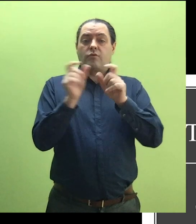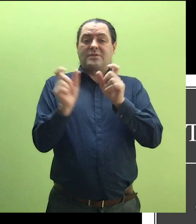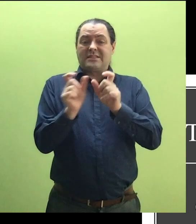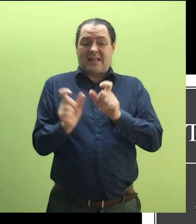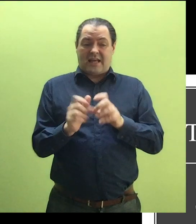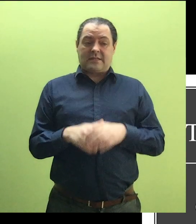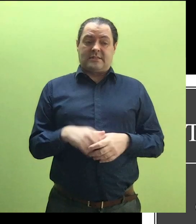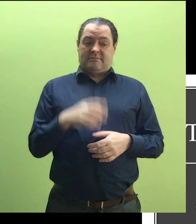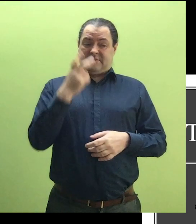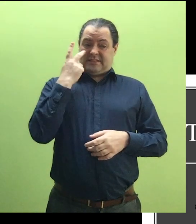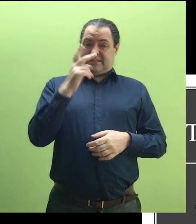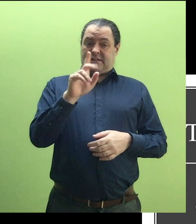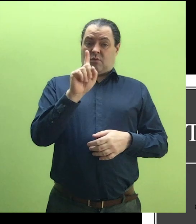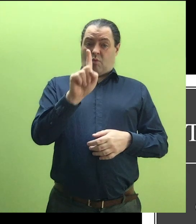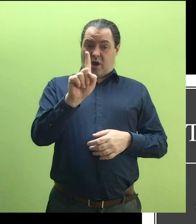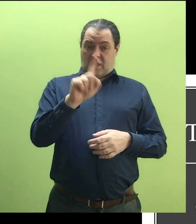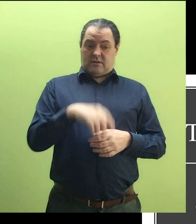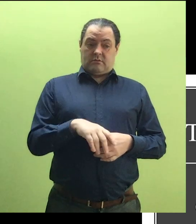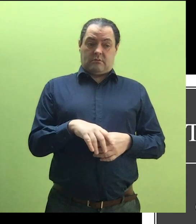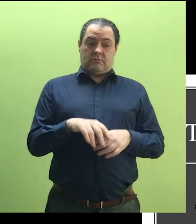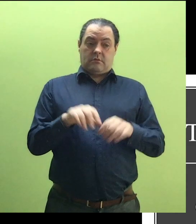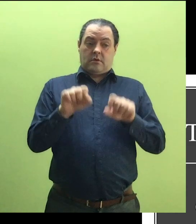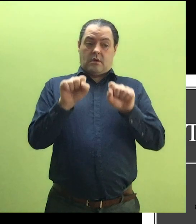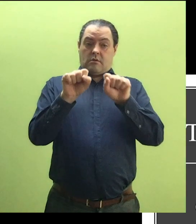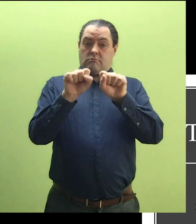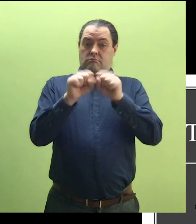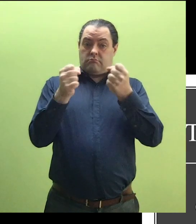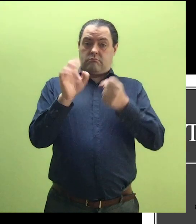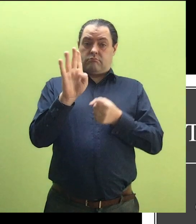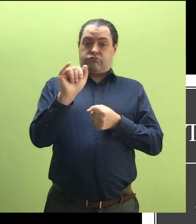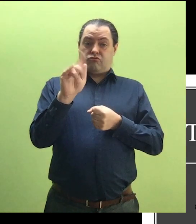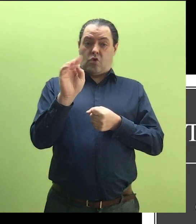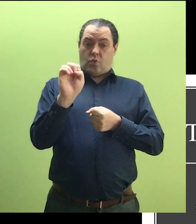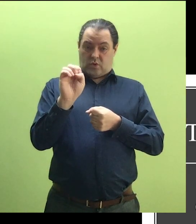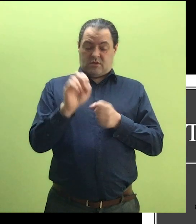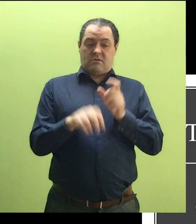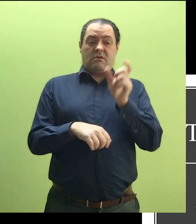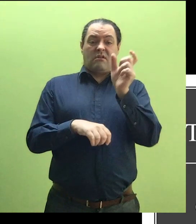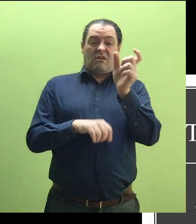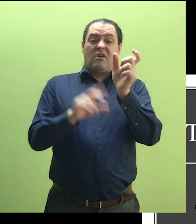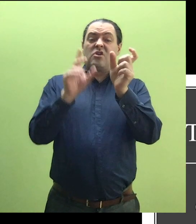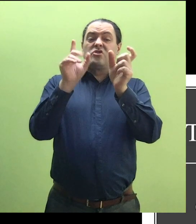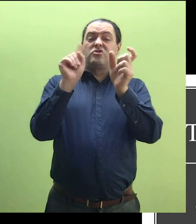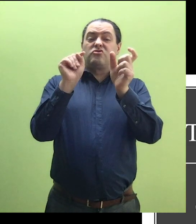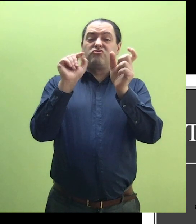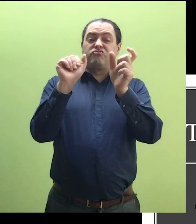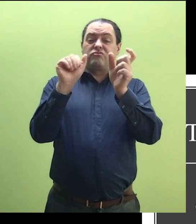seen in example 1, the verb break is transitive in Yet the